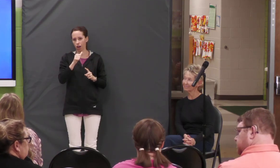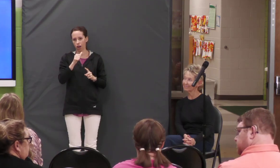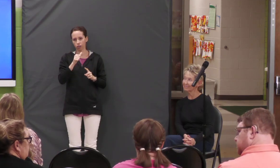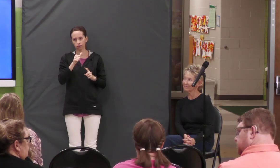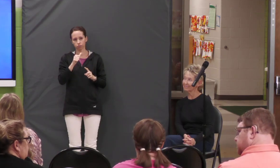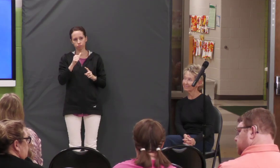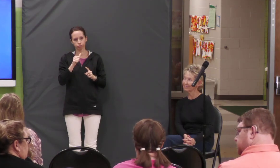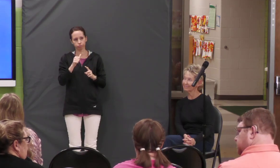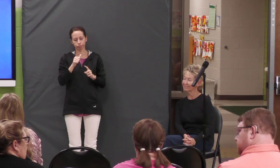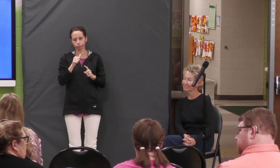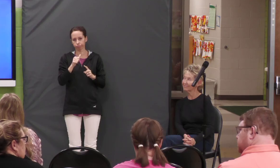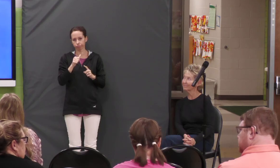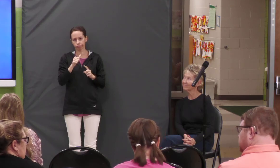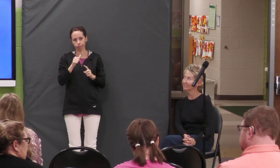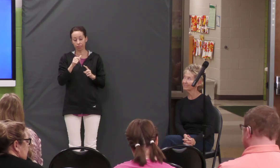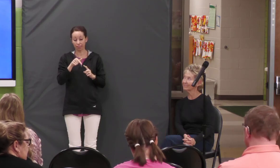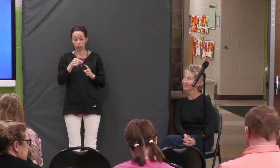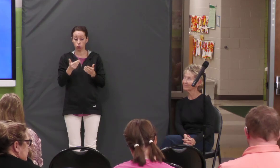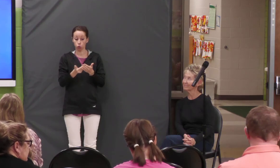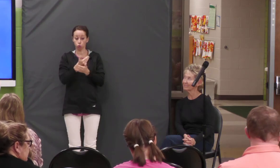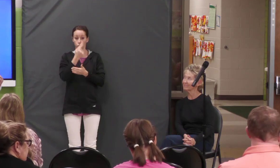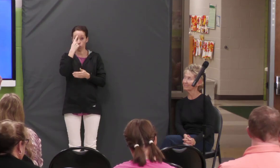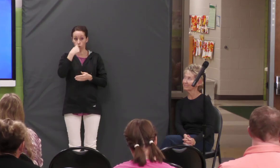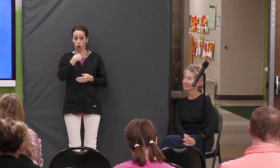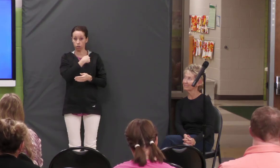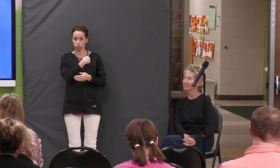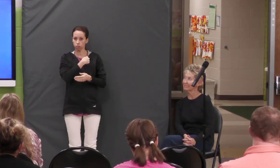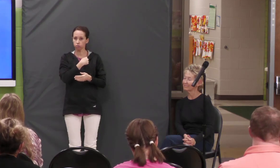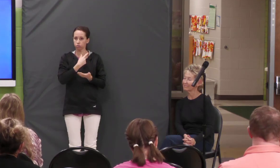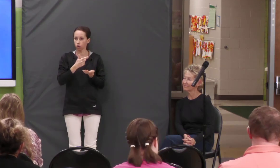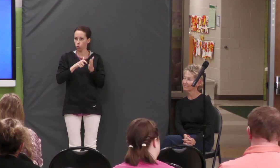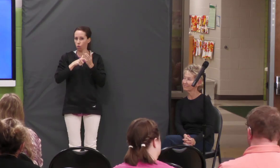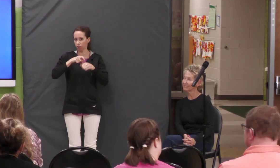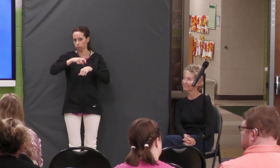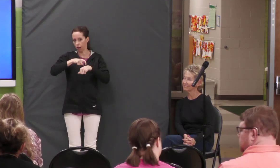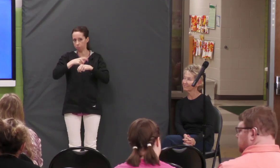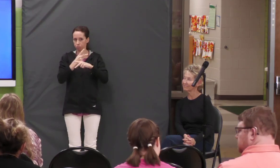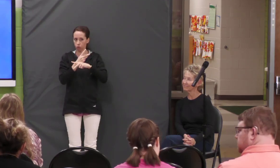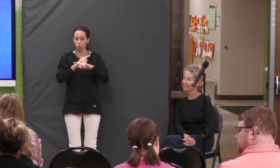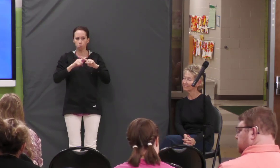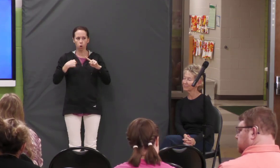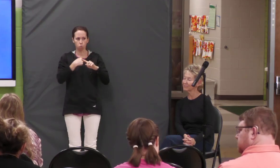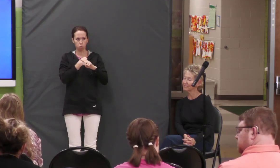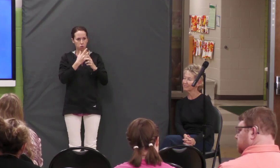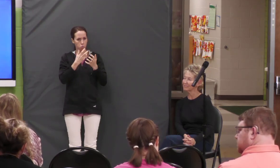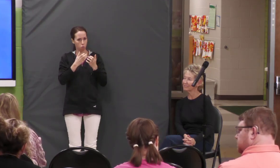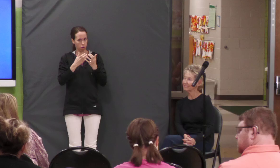our feet wet but um you know we're planning to walk alongside you during the whole this whole